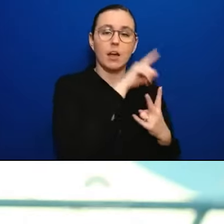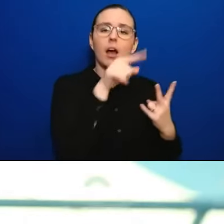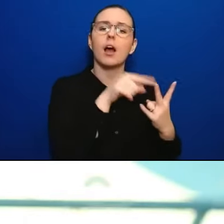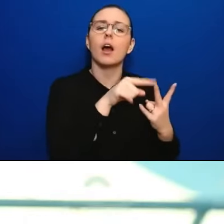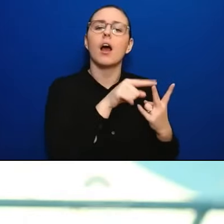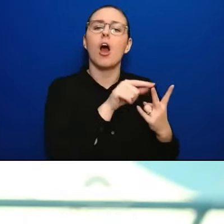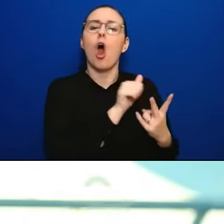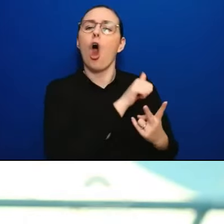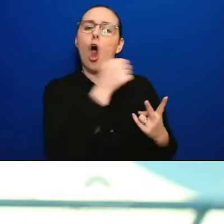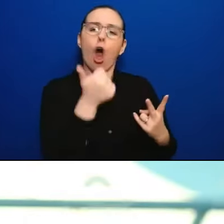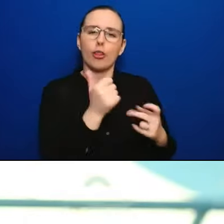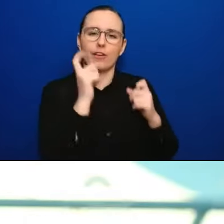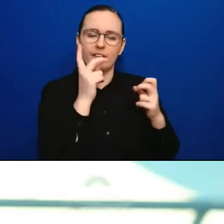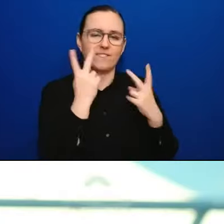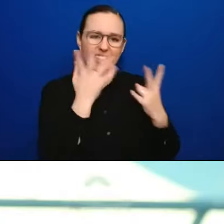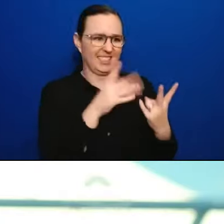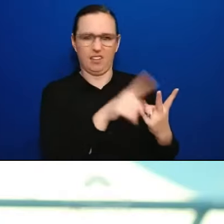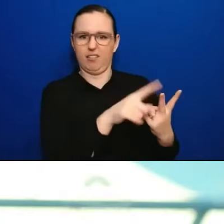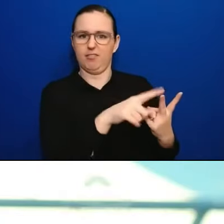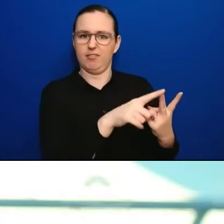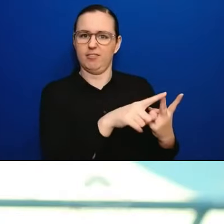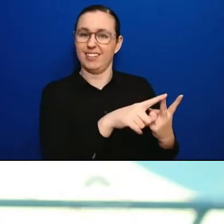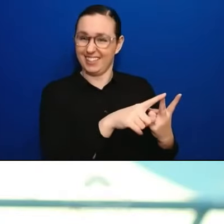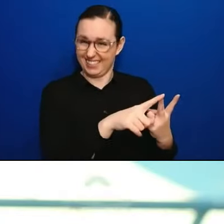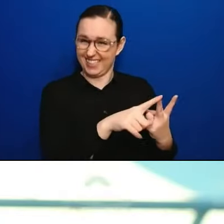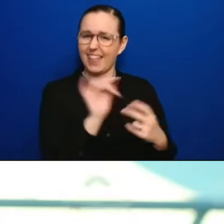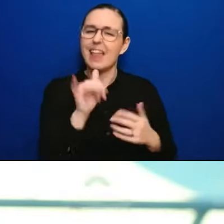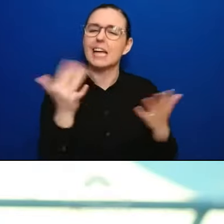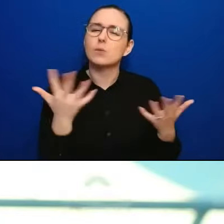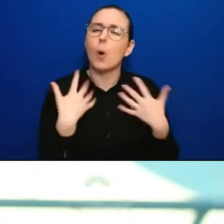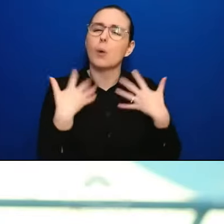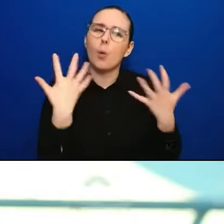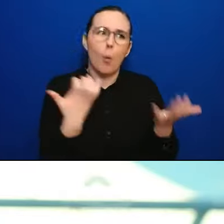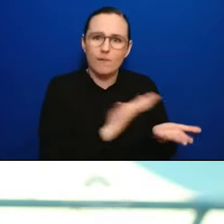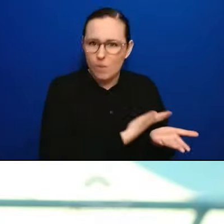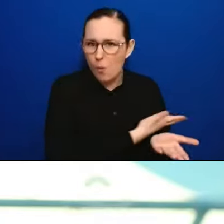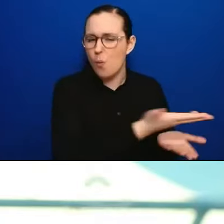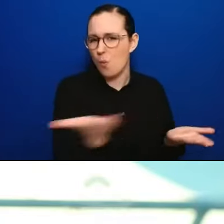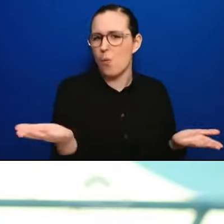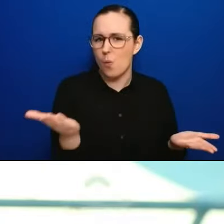your essential visitor. If they are already designated. And you can have another person